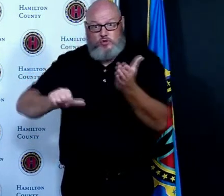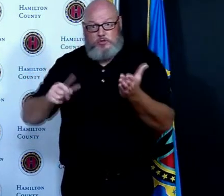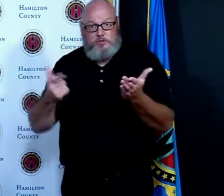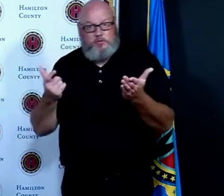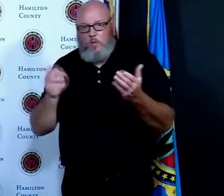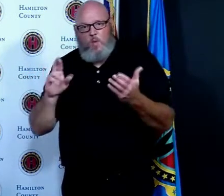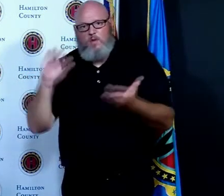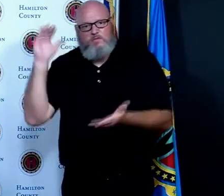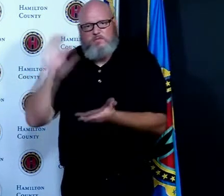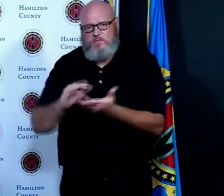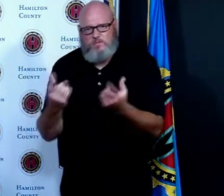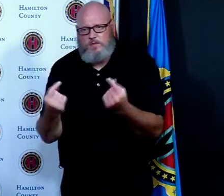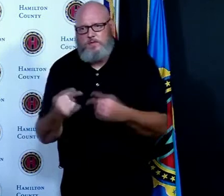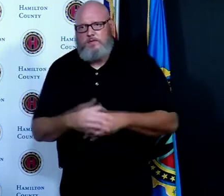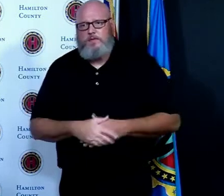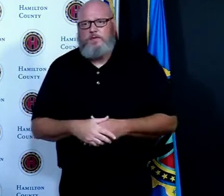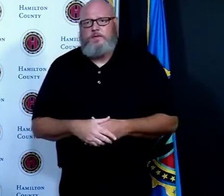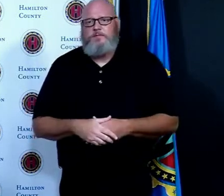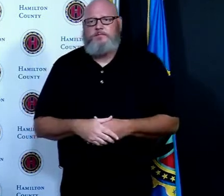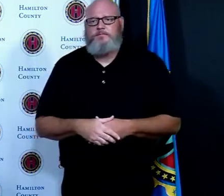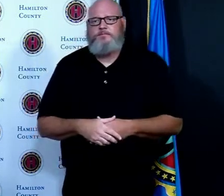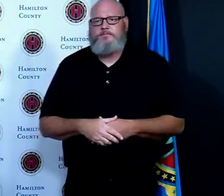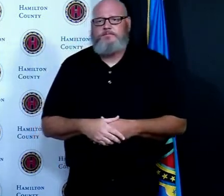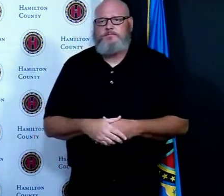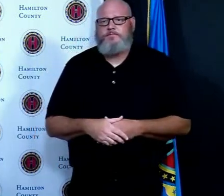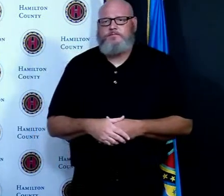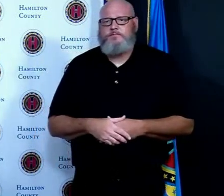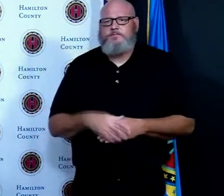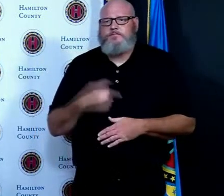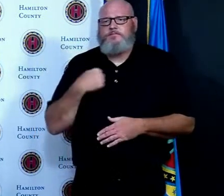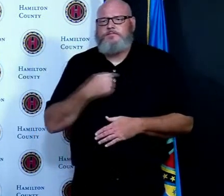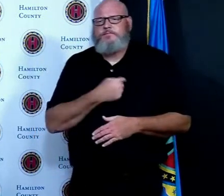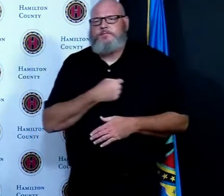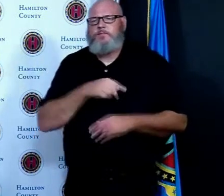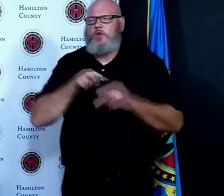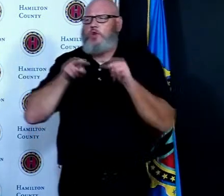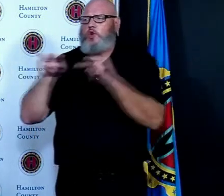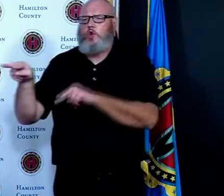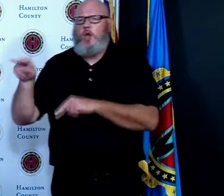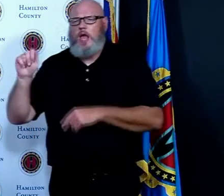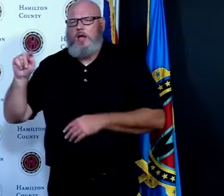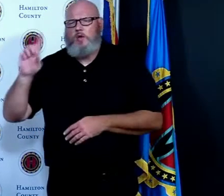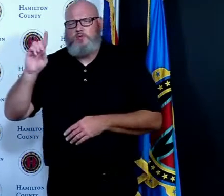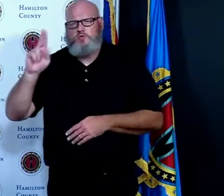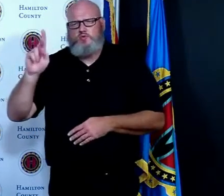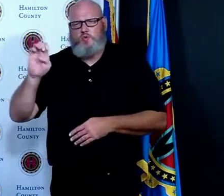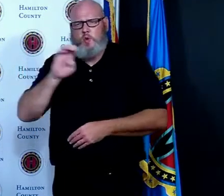Duke Energy Center are we to that point where the duke would be looked at as a as an overflow site